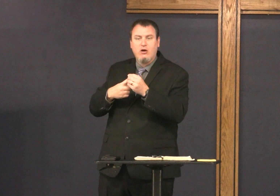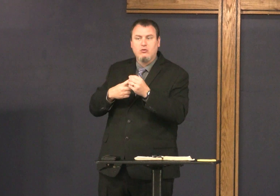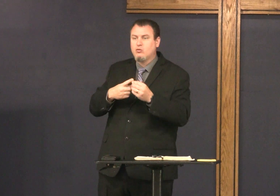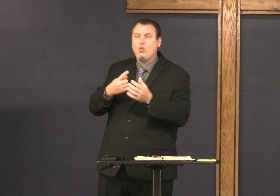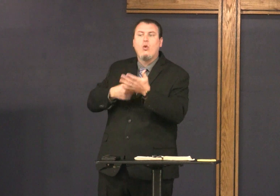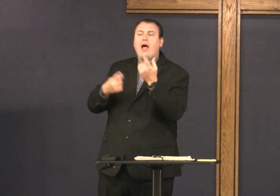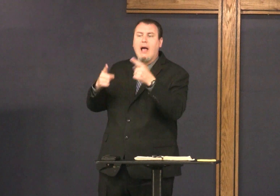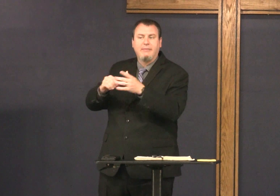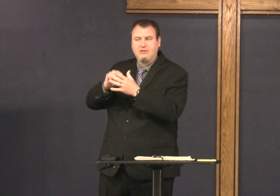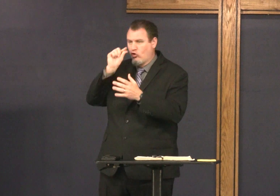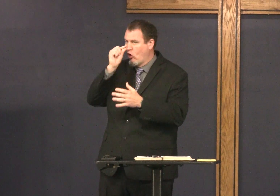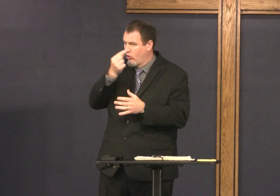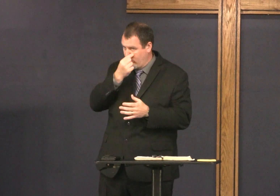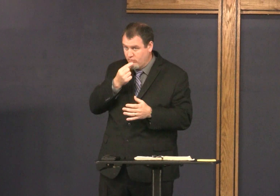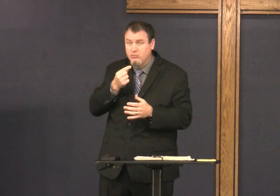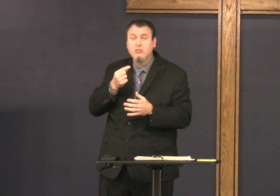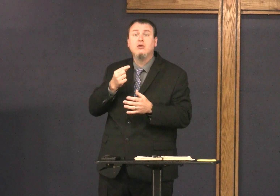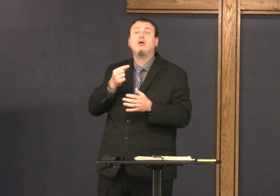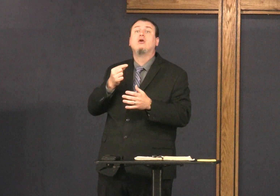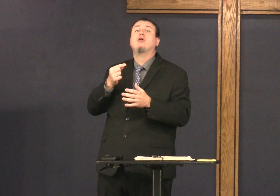John doesn't give us those details of what happened in the garden